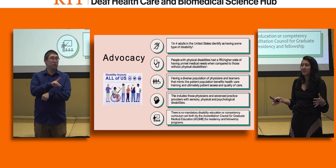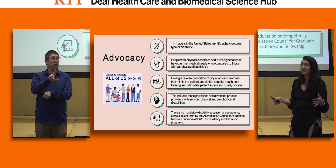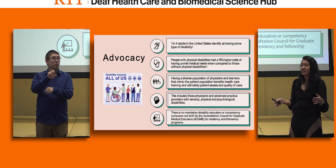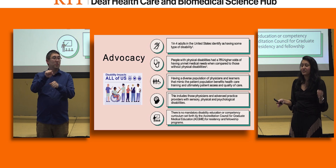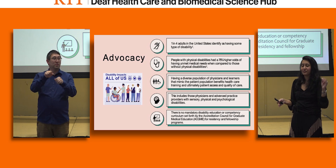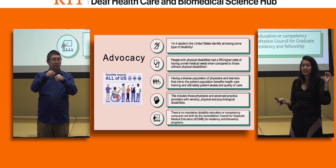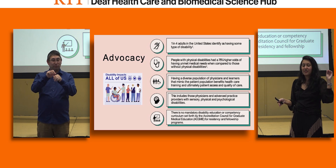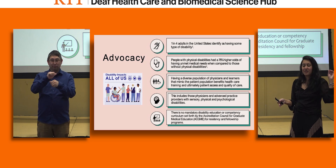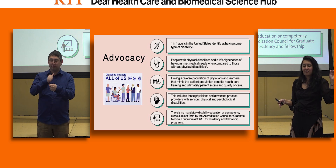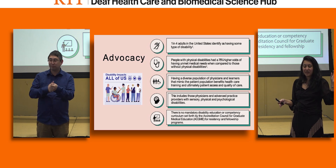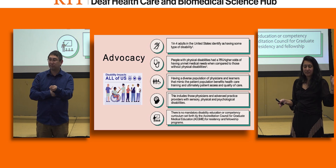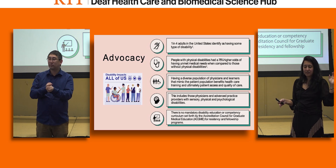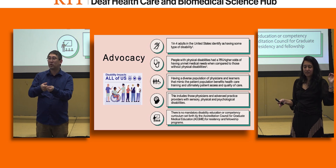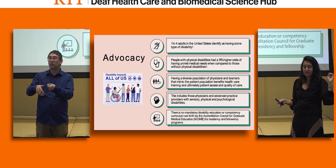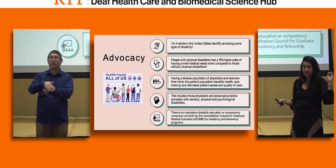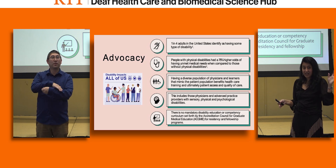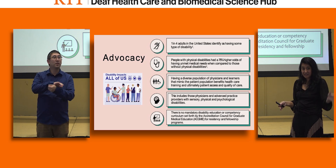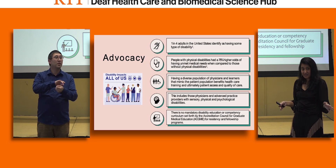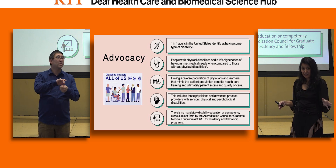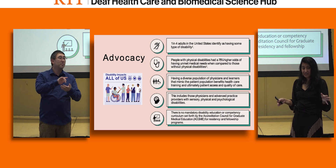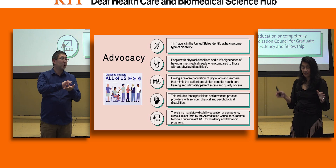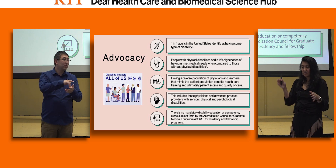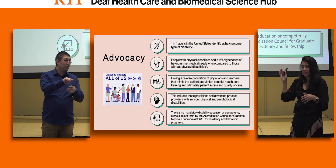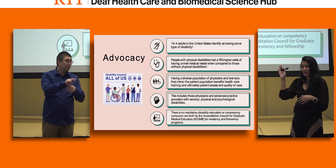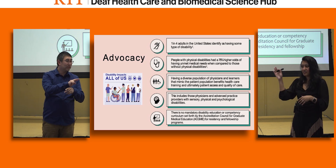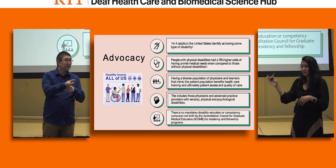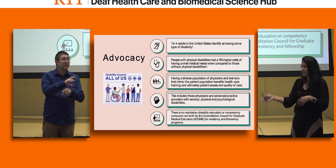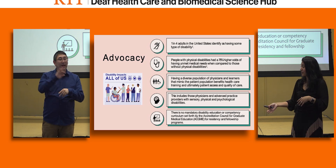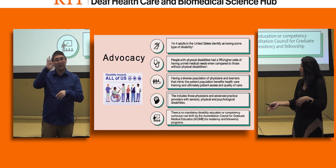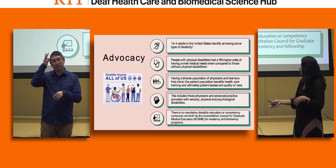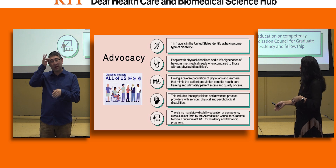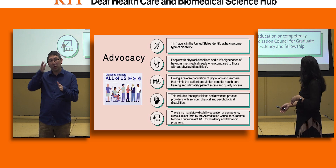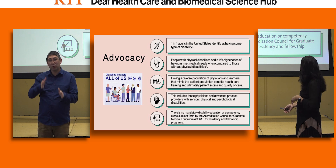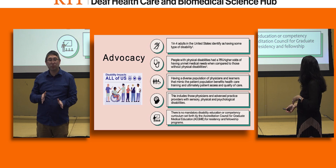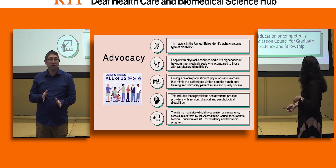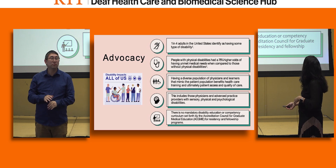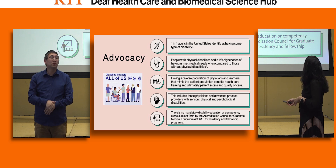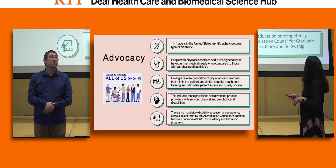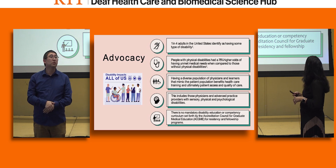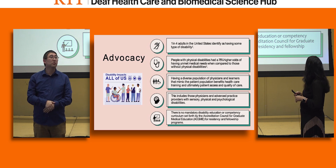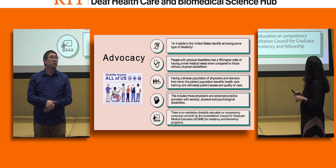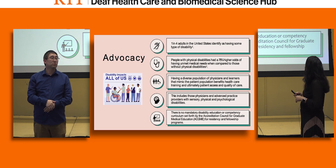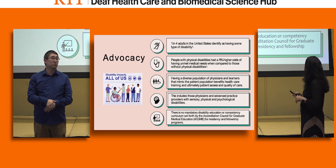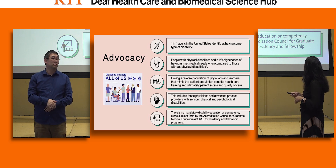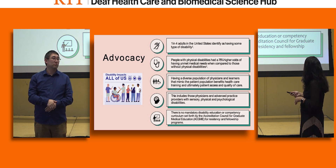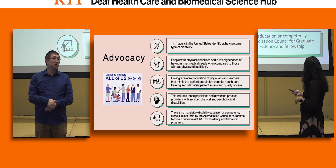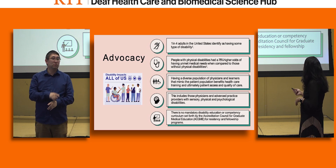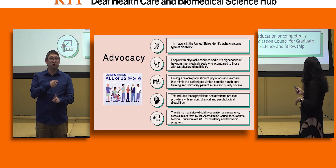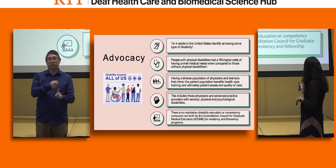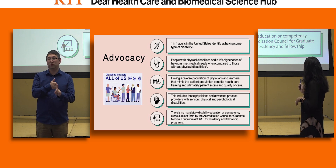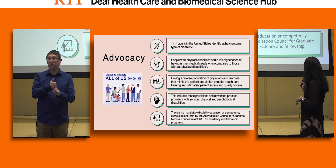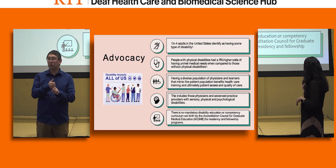covers medical residents as well as medical fellows-- has actually had